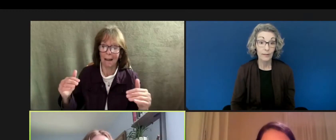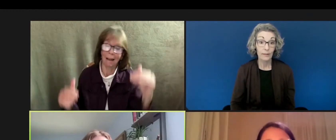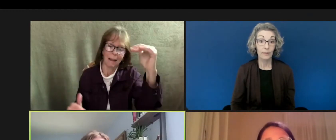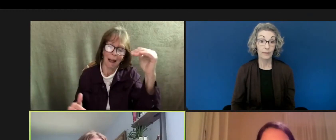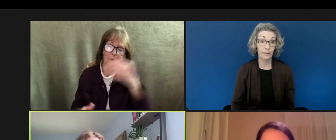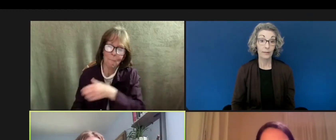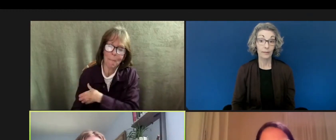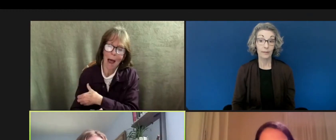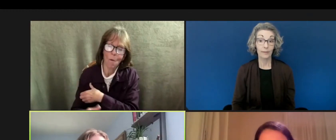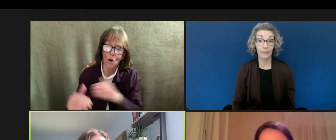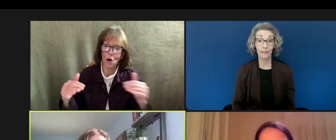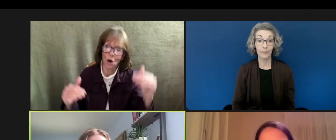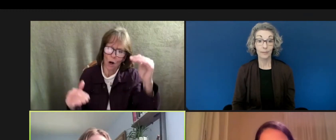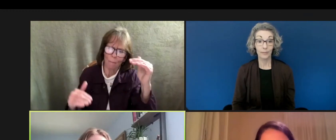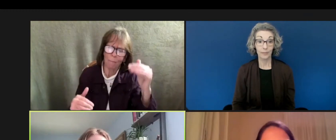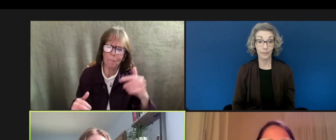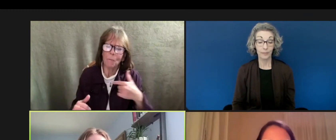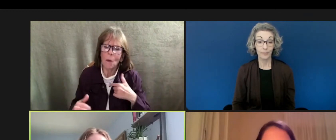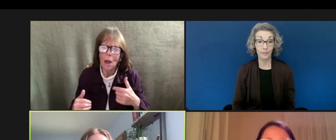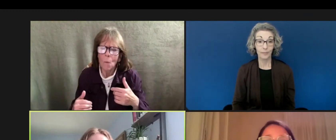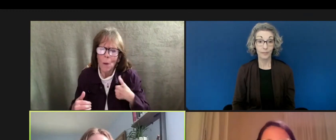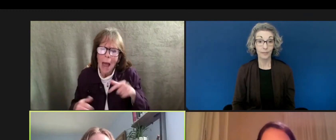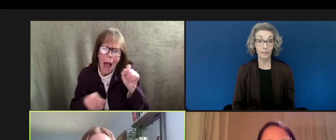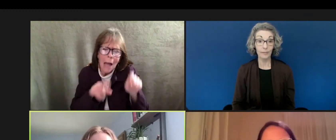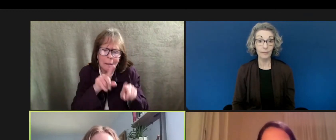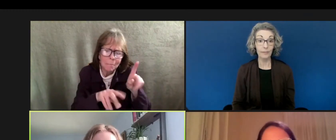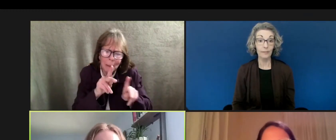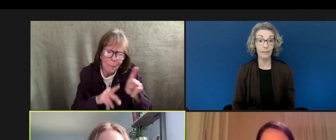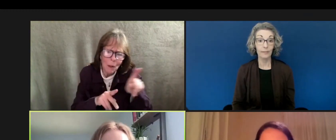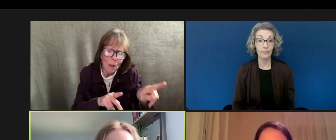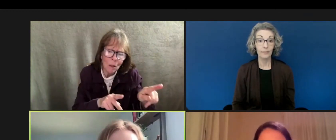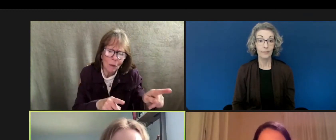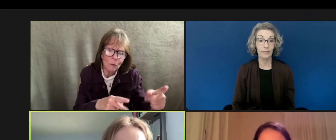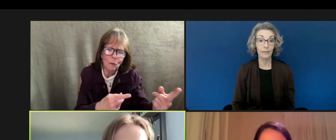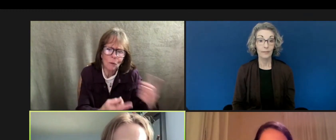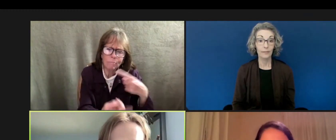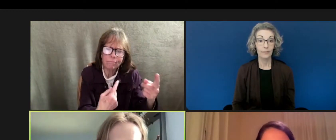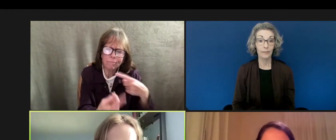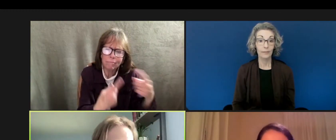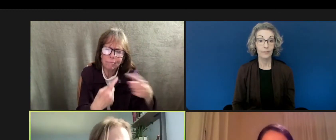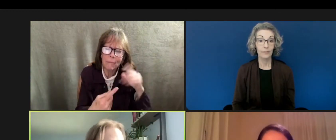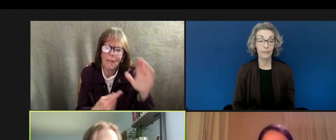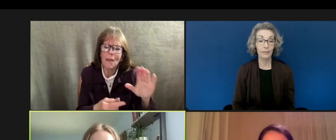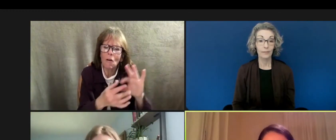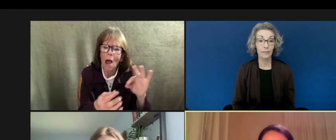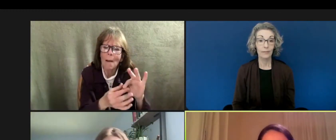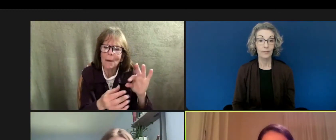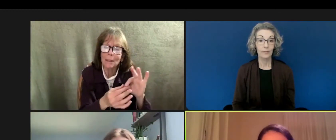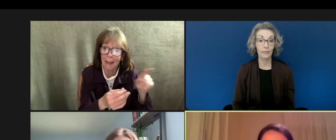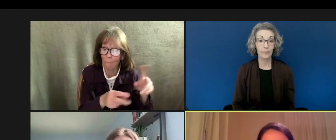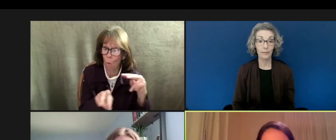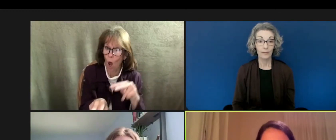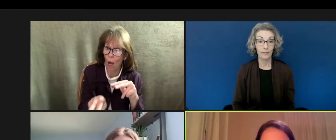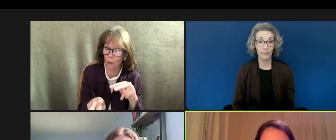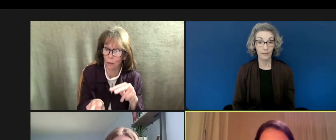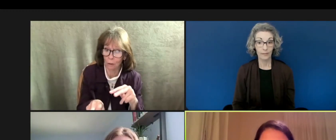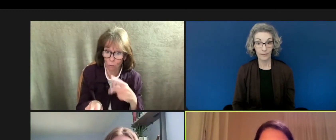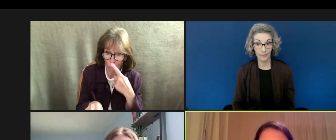And we've got some messages coming in from folks who are watching and listening. Great. Can I share some of those messages with you?